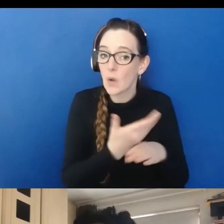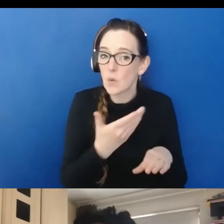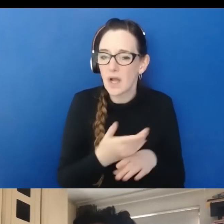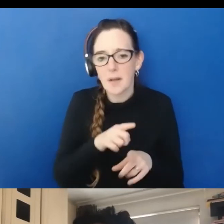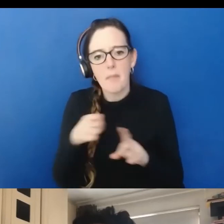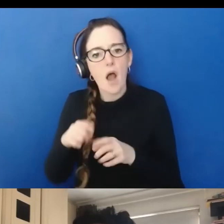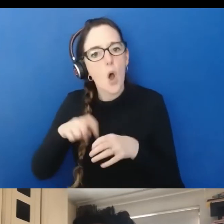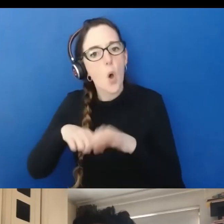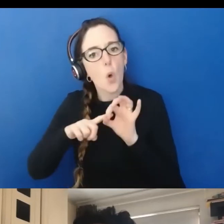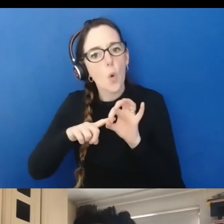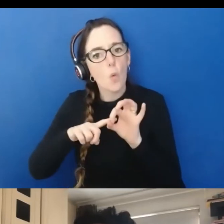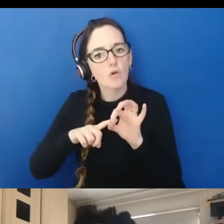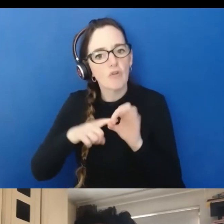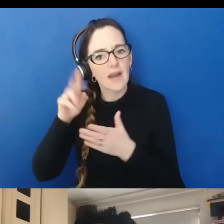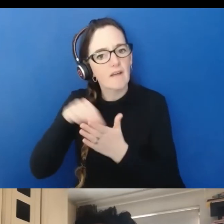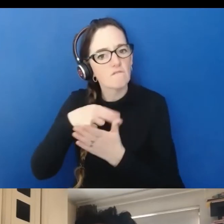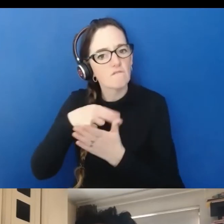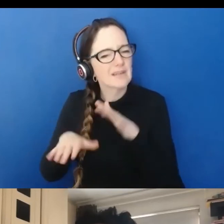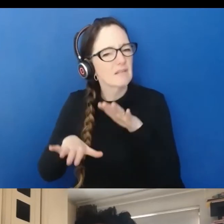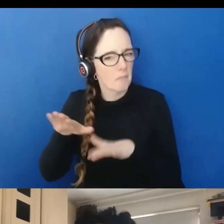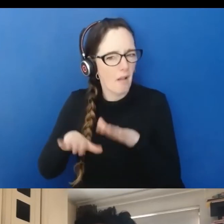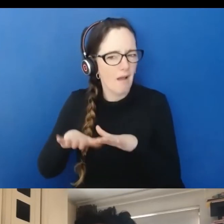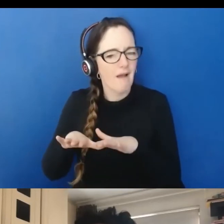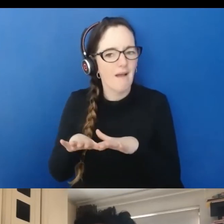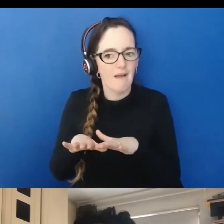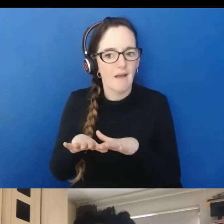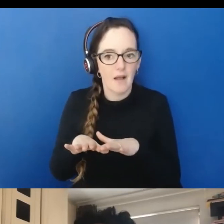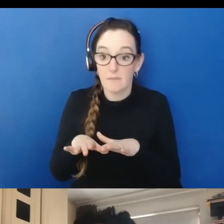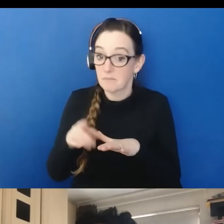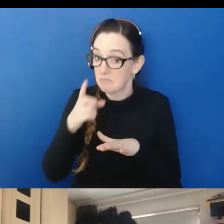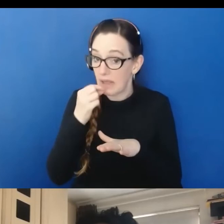Quadratic voting, similarly thing. You can actually place it onto the blockchain,